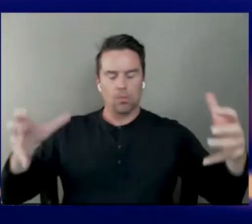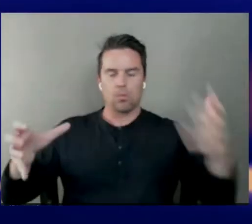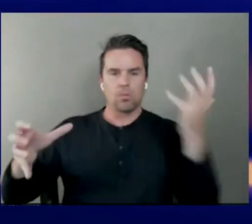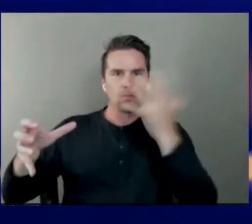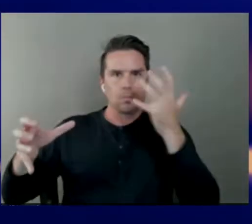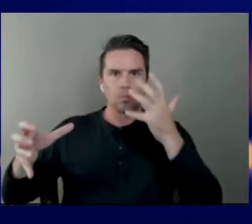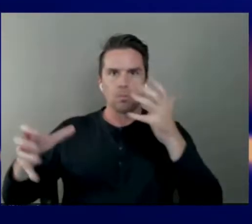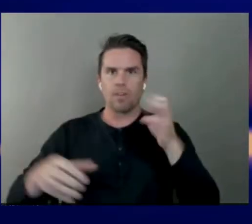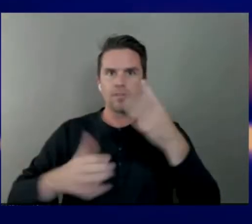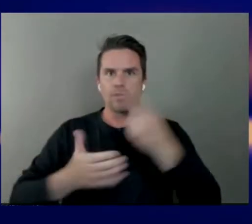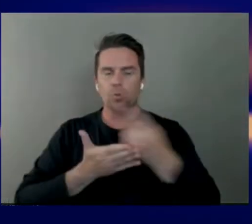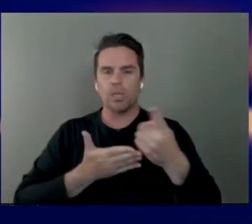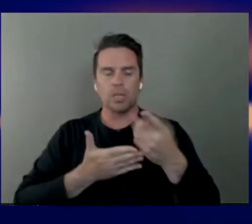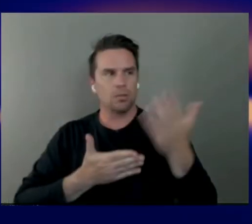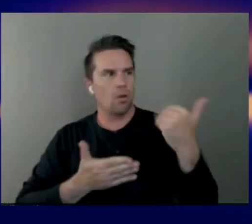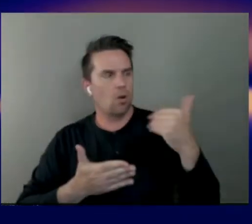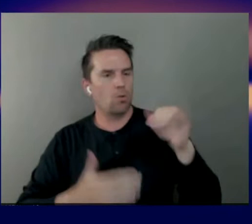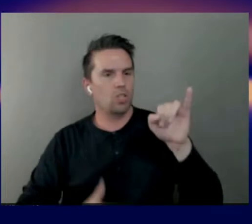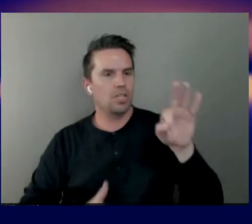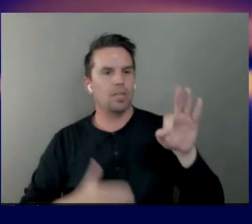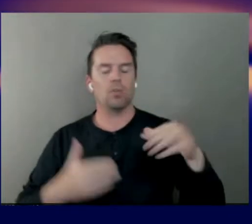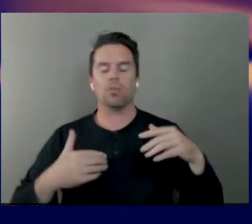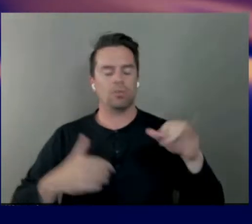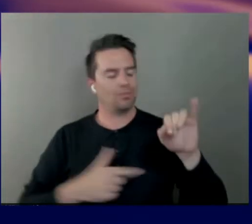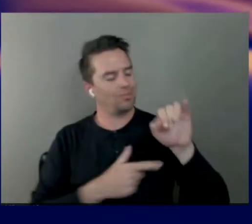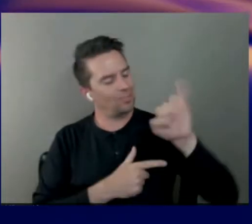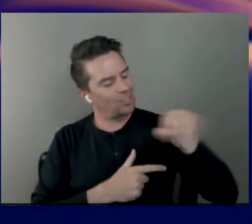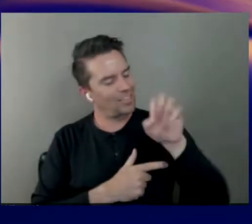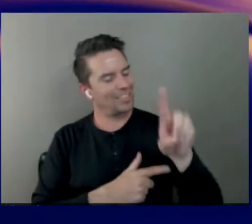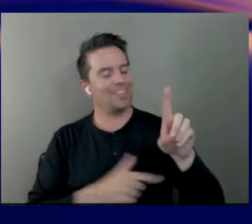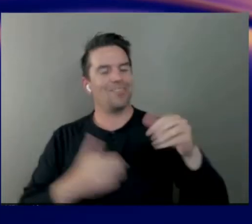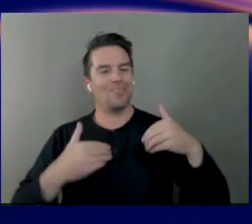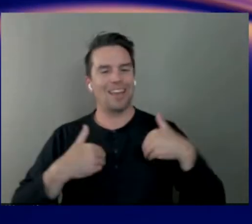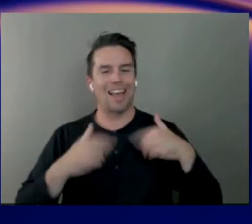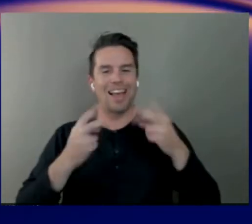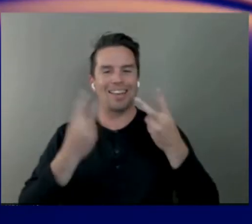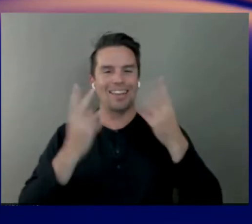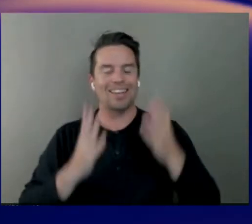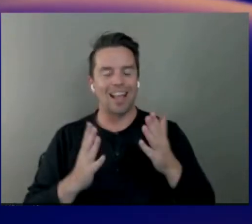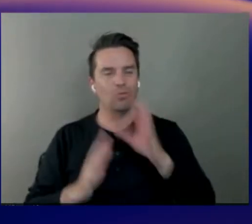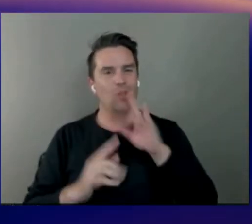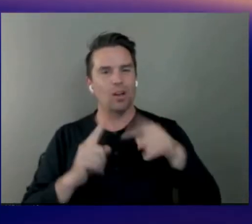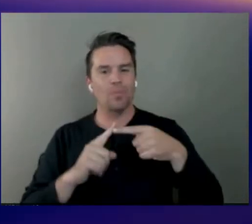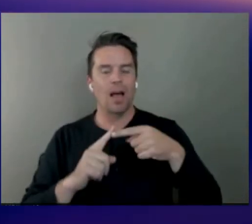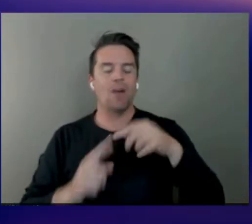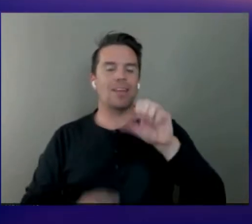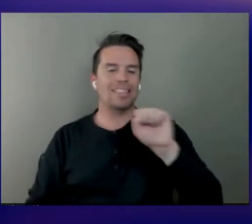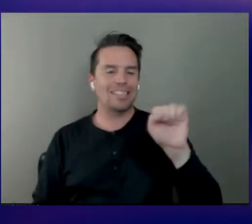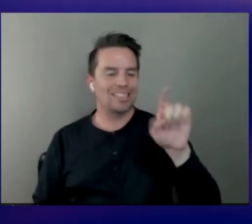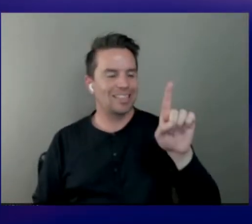we had a guest that we talked the AWS nitro SSDs. Tell me a bit more about what we're doing for our customers